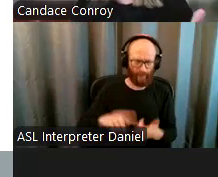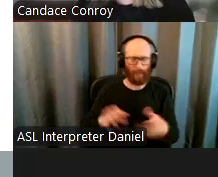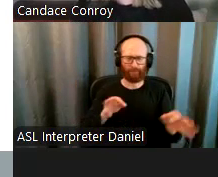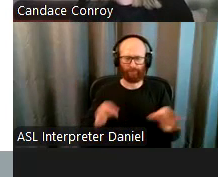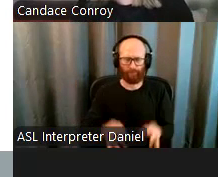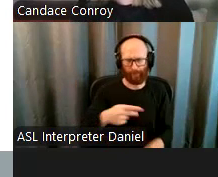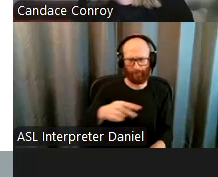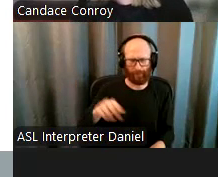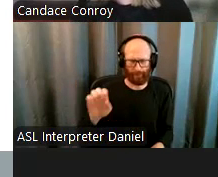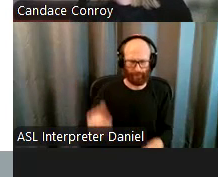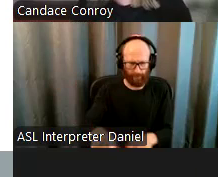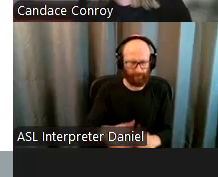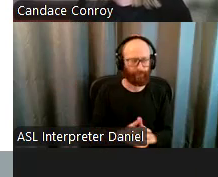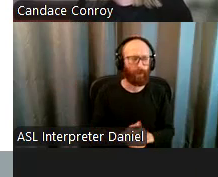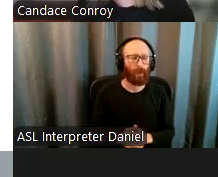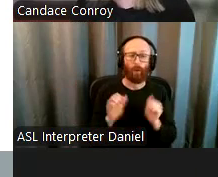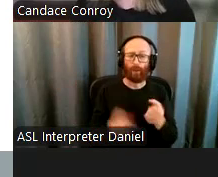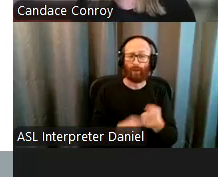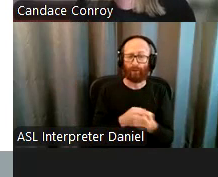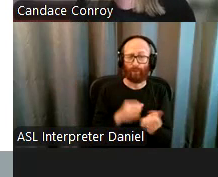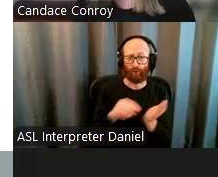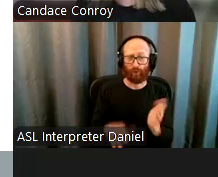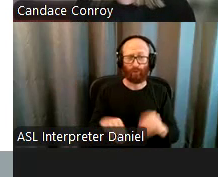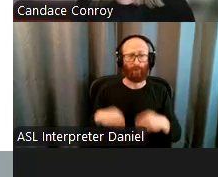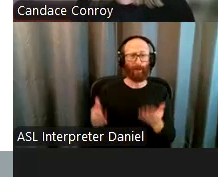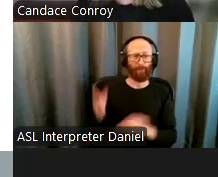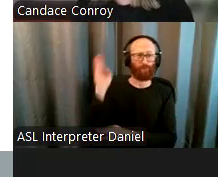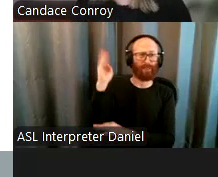could support students by providing a presentation template by providing the